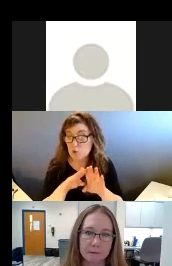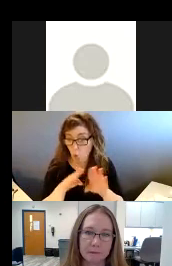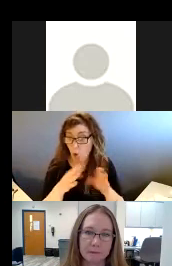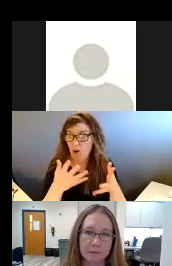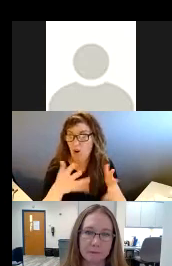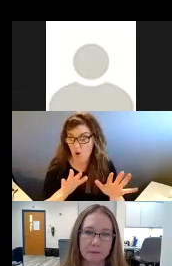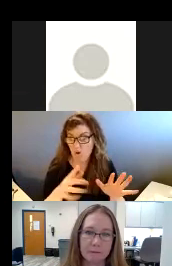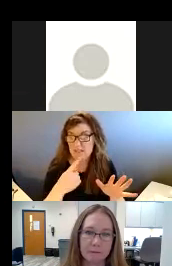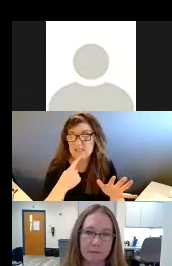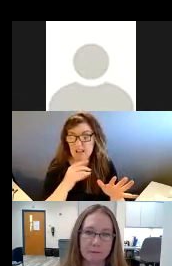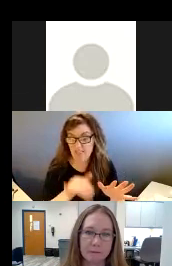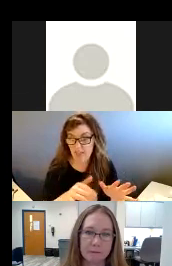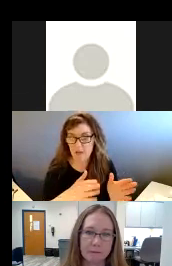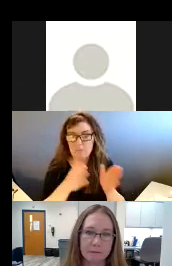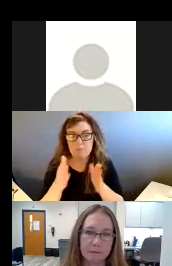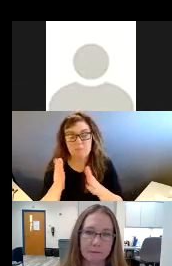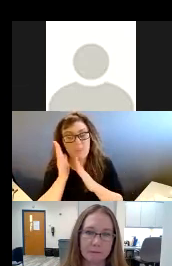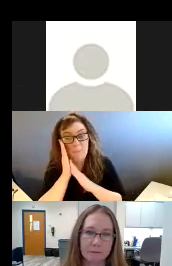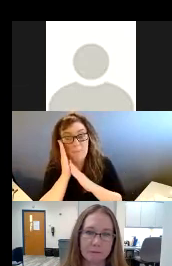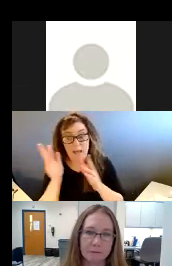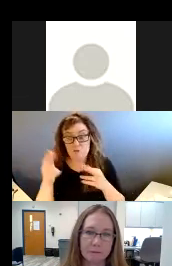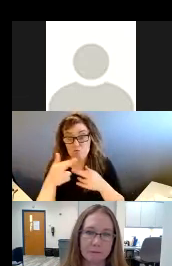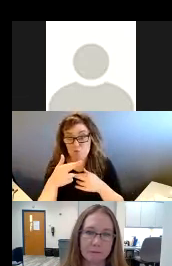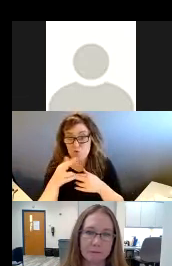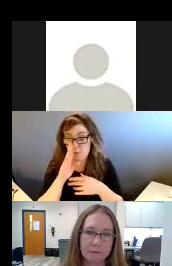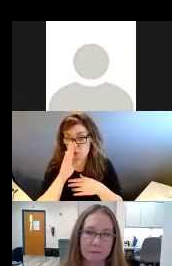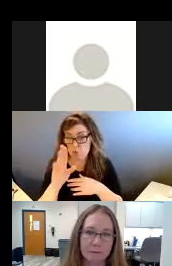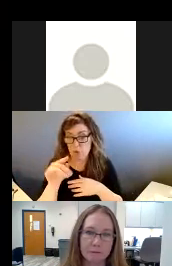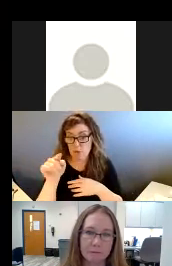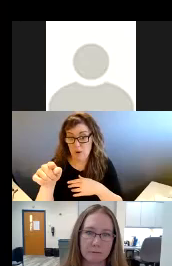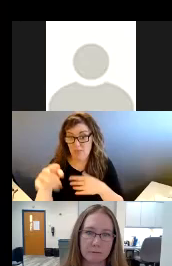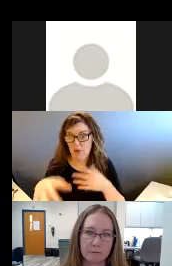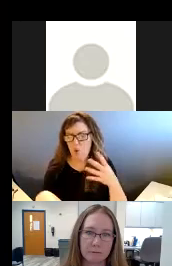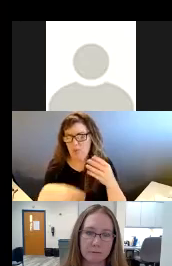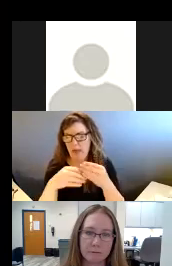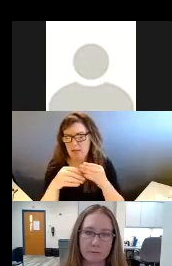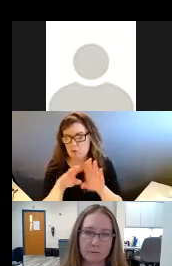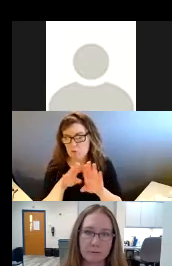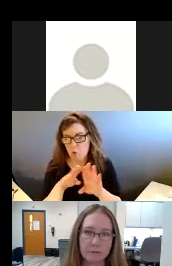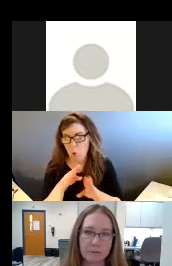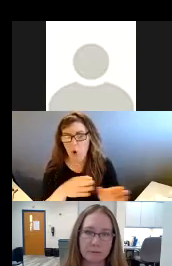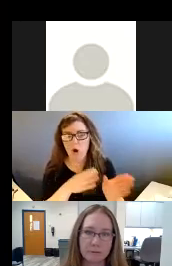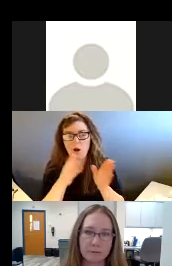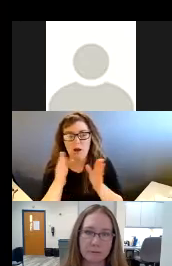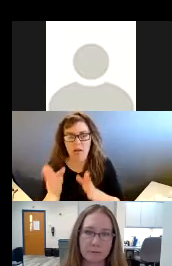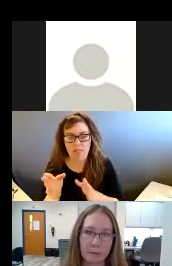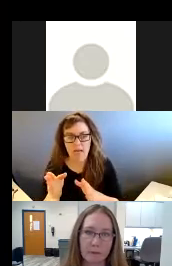THAT'S THE PATIENT'S BEDROOM STRAIGHT AHEAD WITH THE EXTRA DOOR. THEN WE CAN KIND OF SEE A LITTLE BIT.